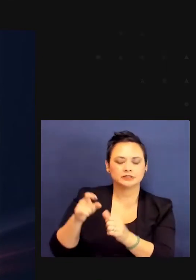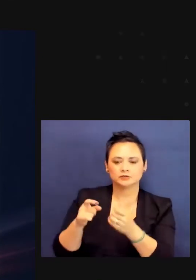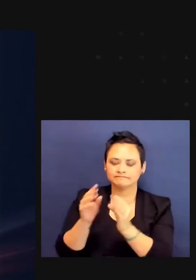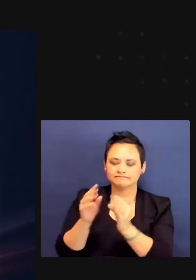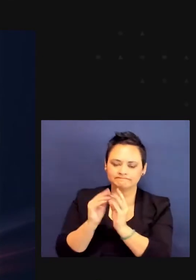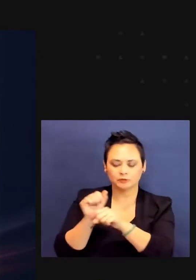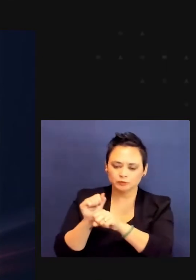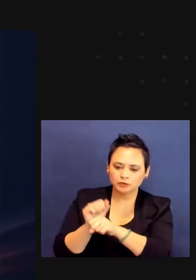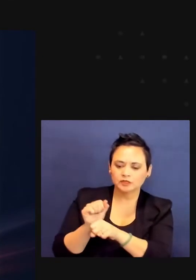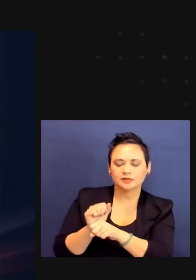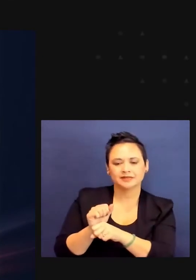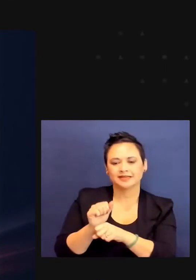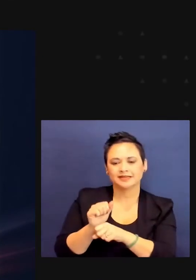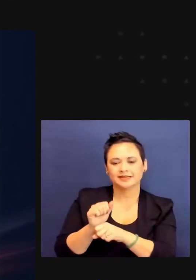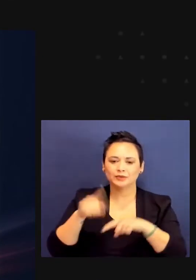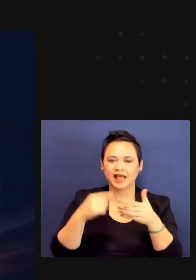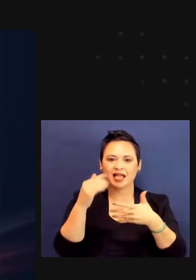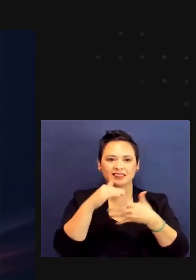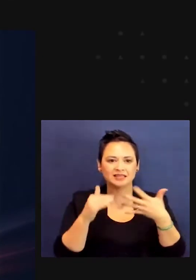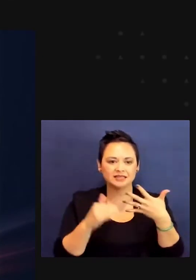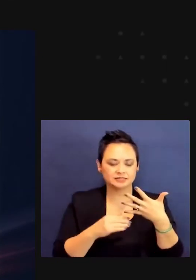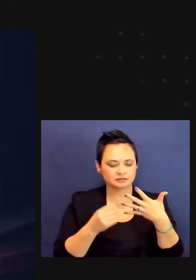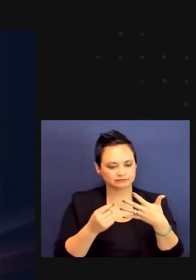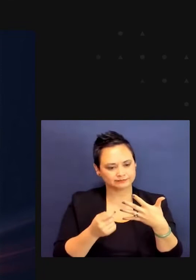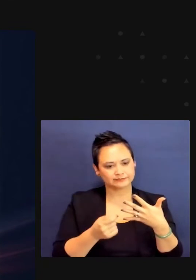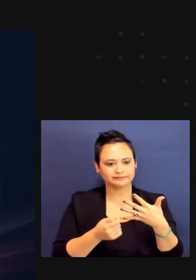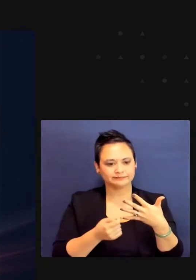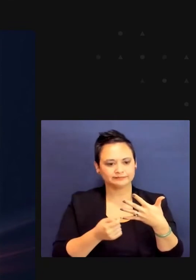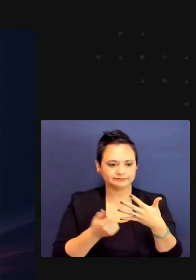and sort of move on with other areas. You really need to discuss